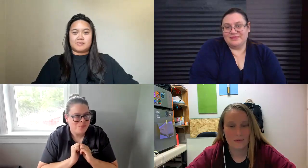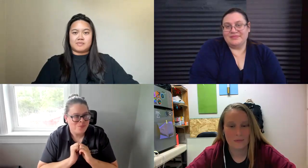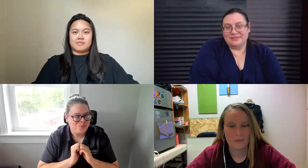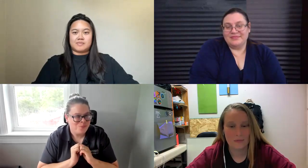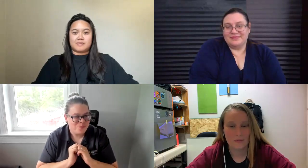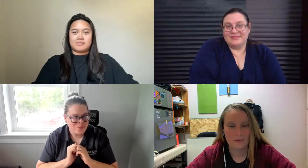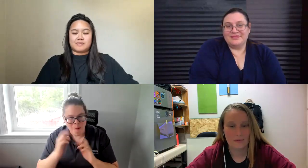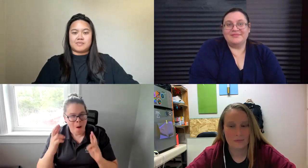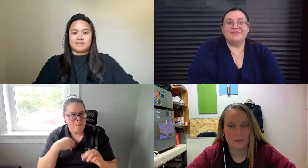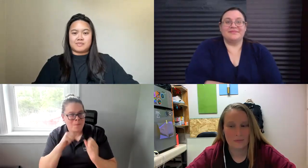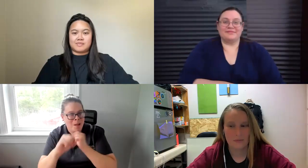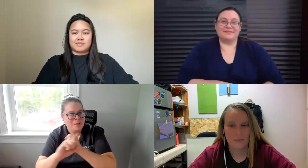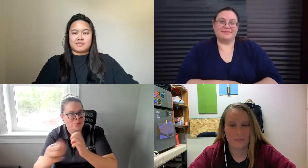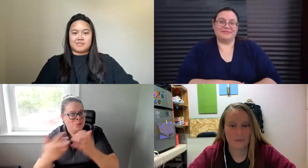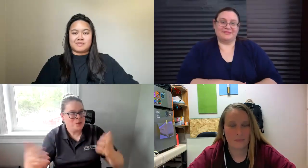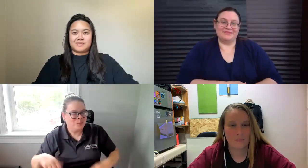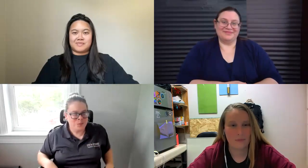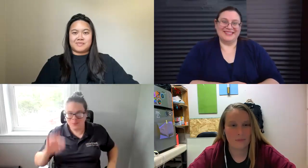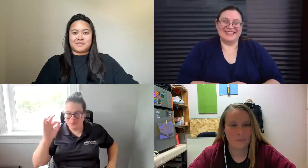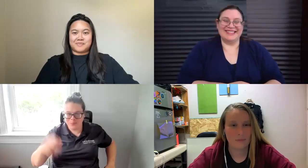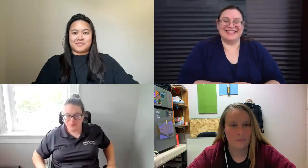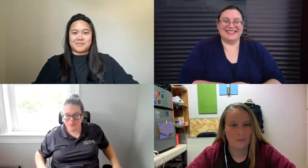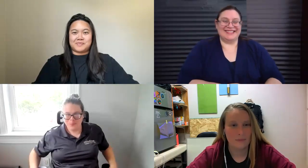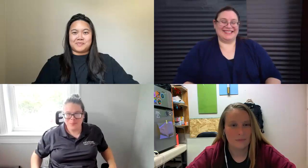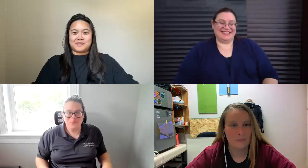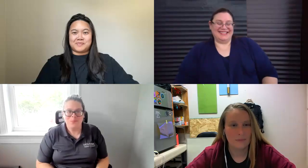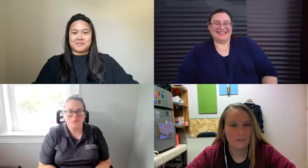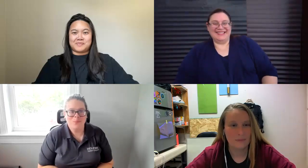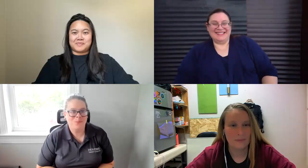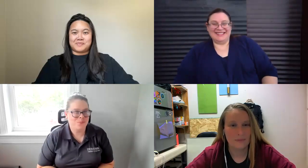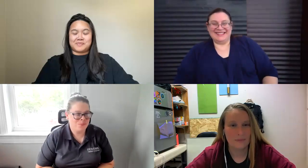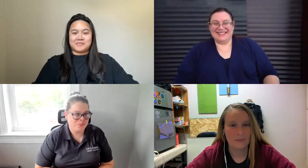So that is the extent of my experience. I hope I did not go too far.